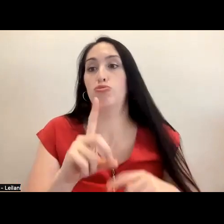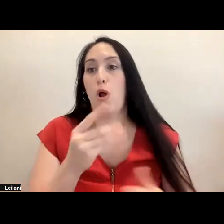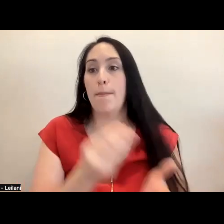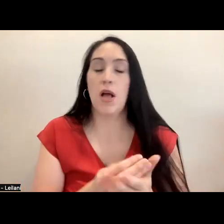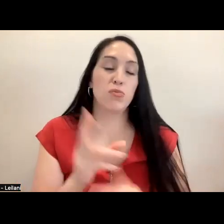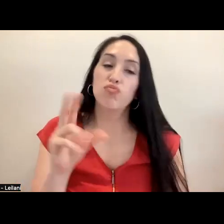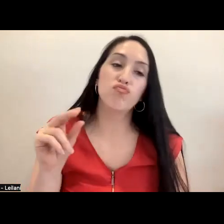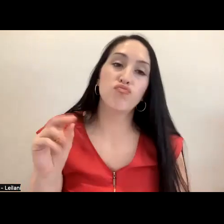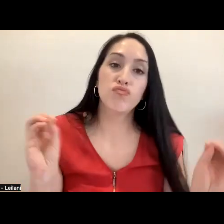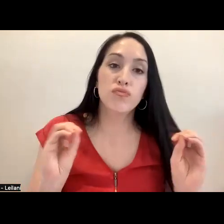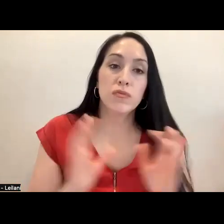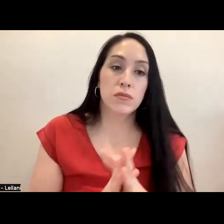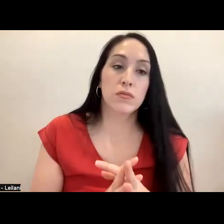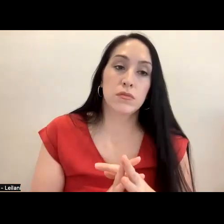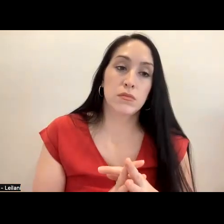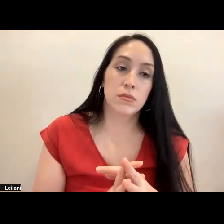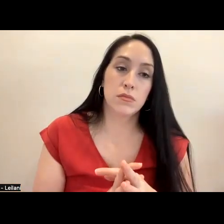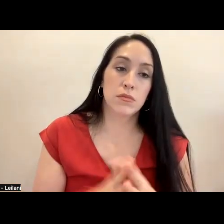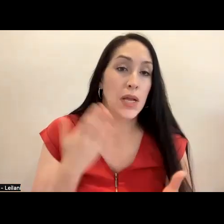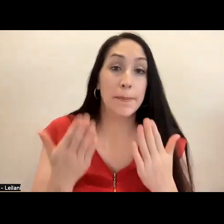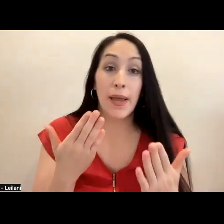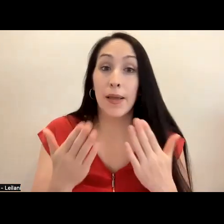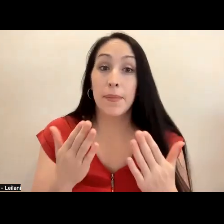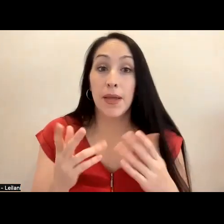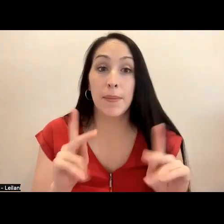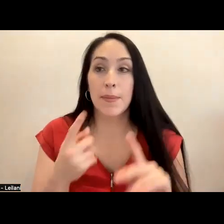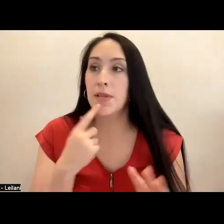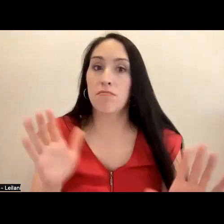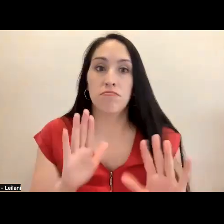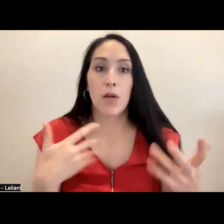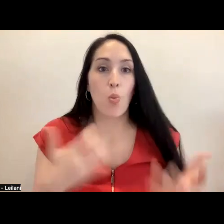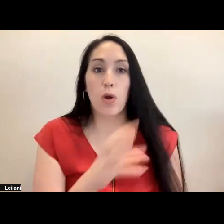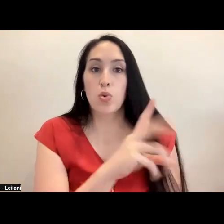it to save, and some people are saying, No, I'm putting money in special needs trust.